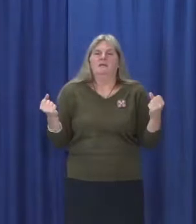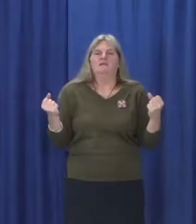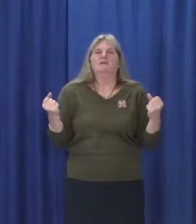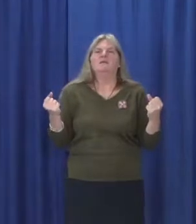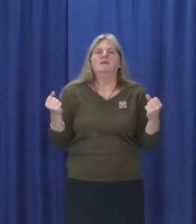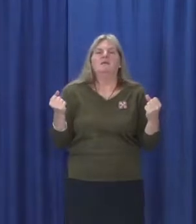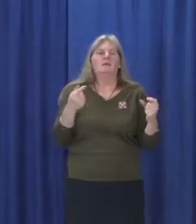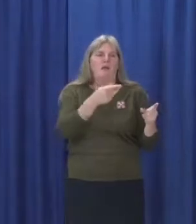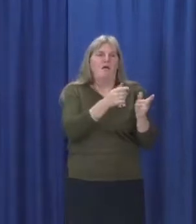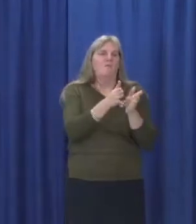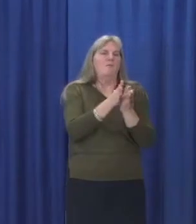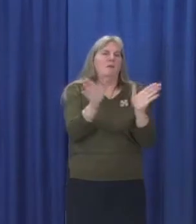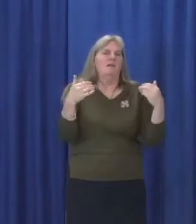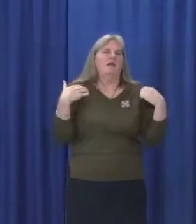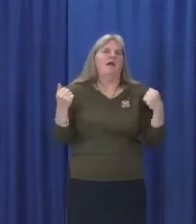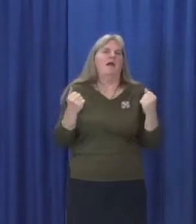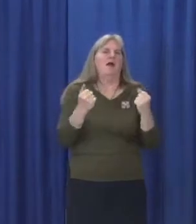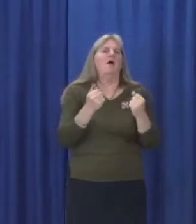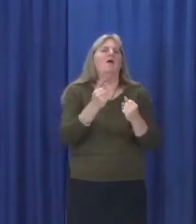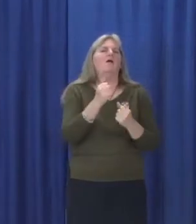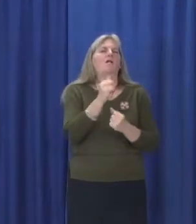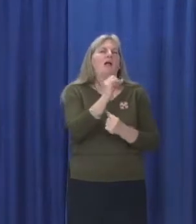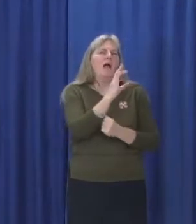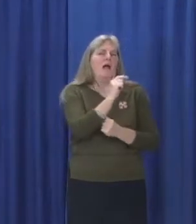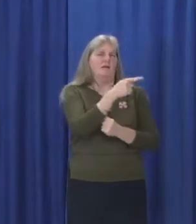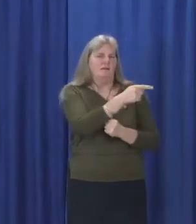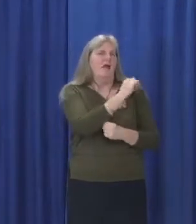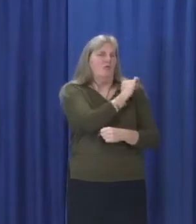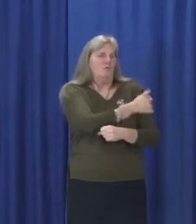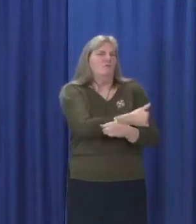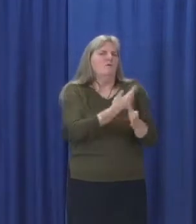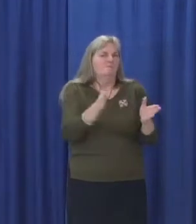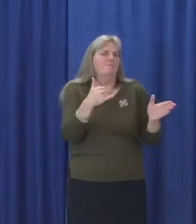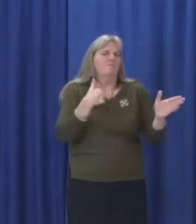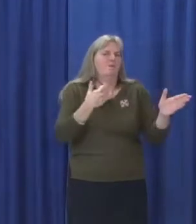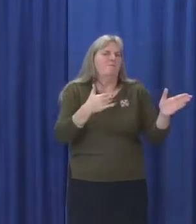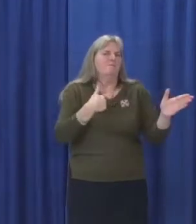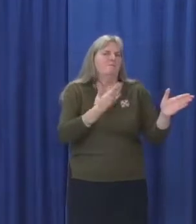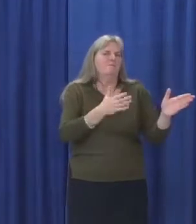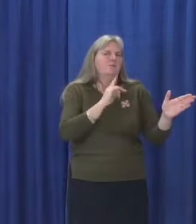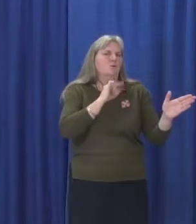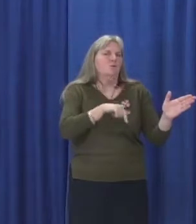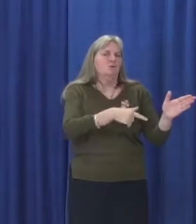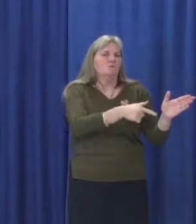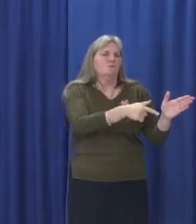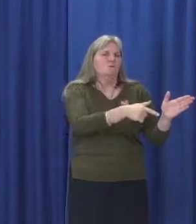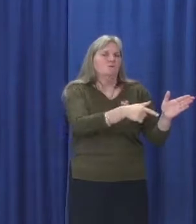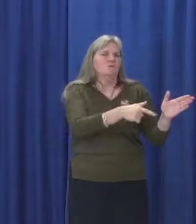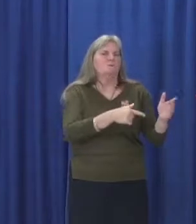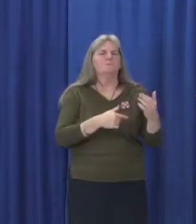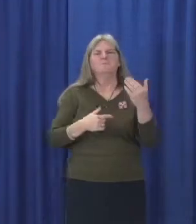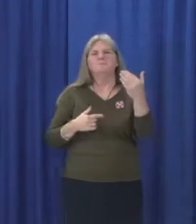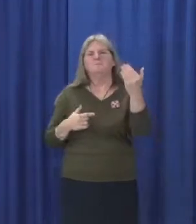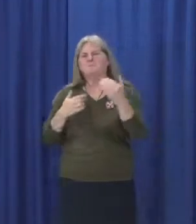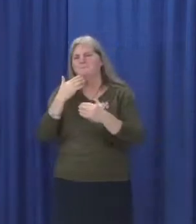health act and that has authority.